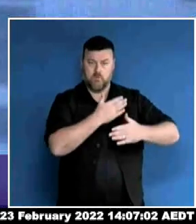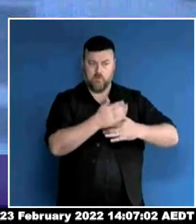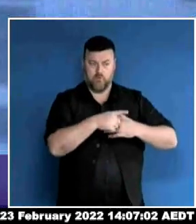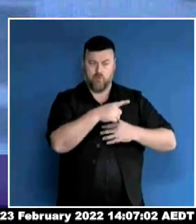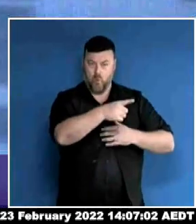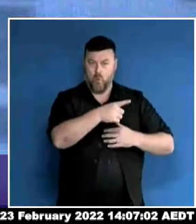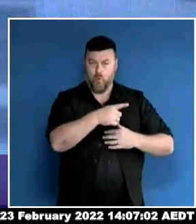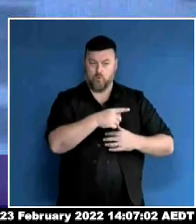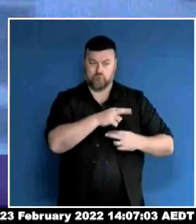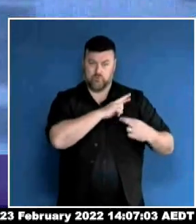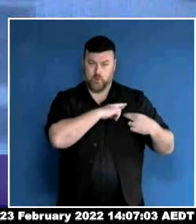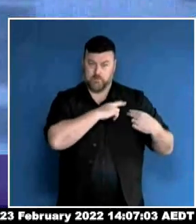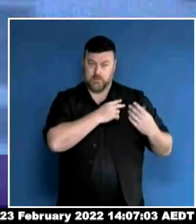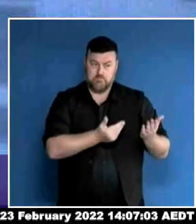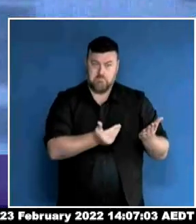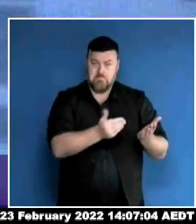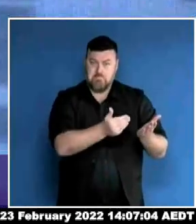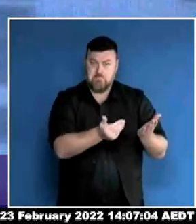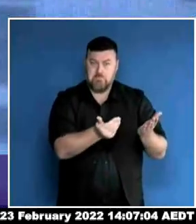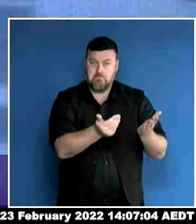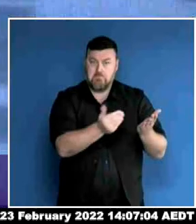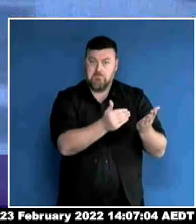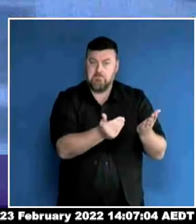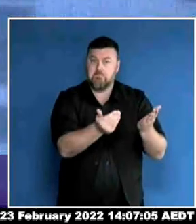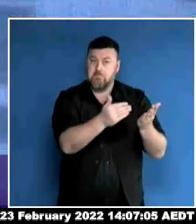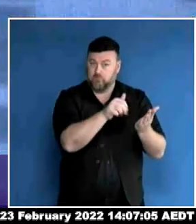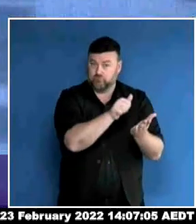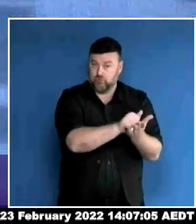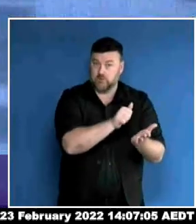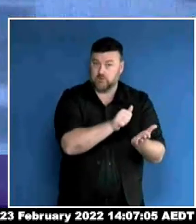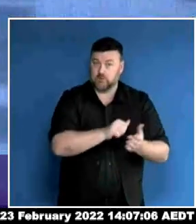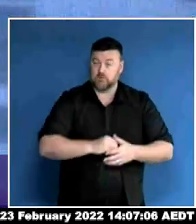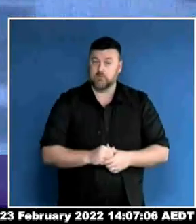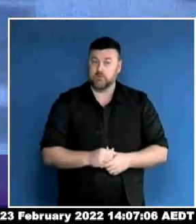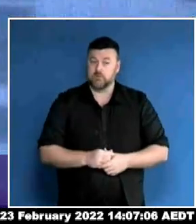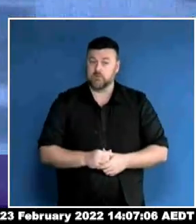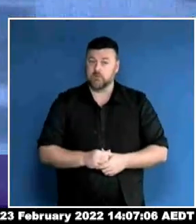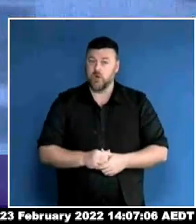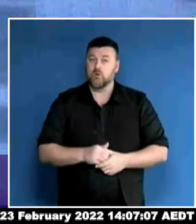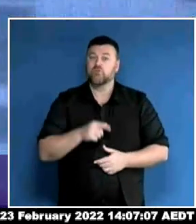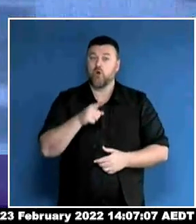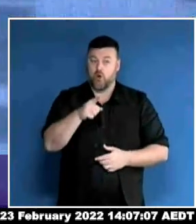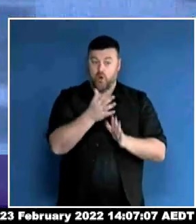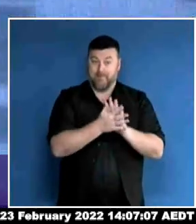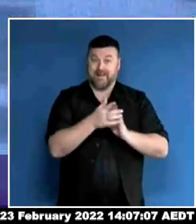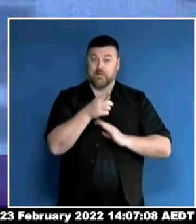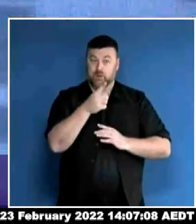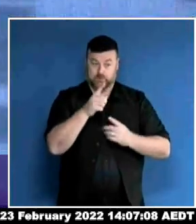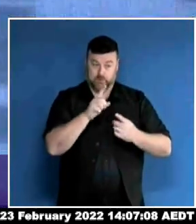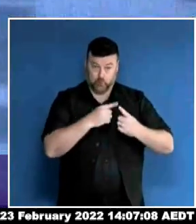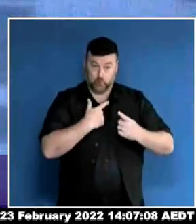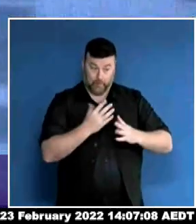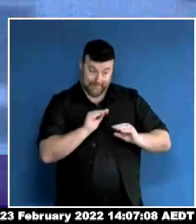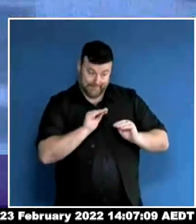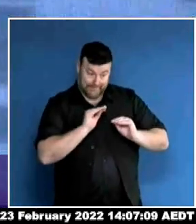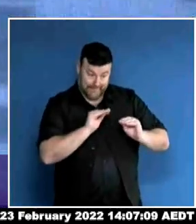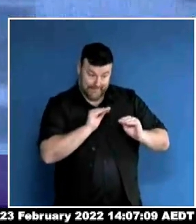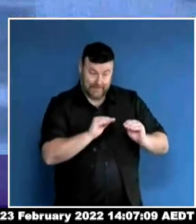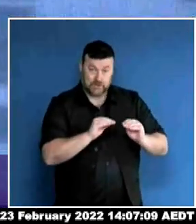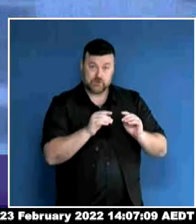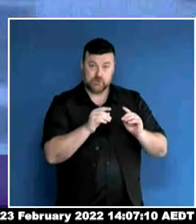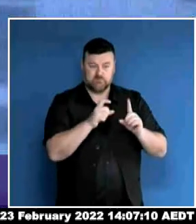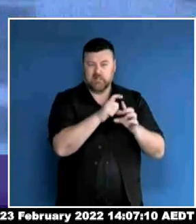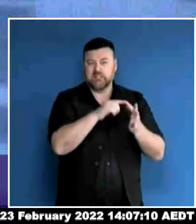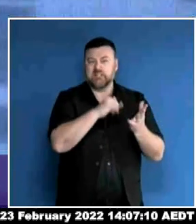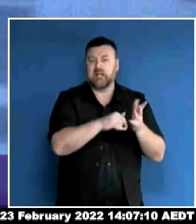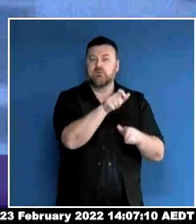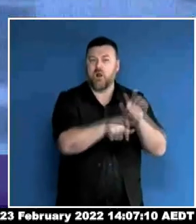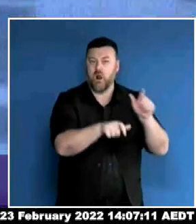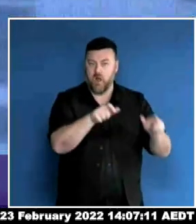addition to training the DES participants in the BusyBeans program, you also took on other